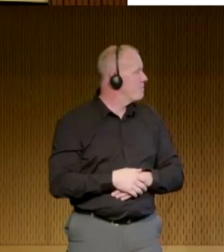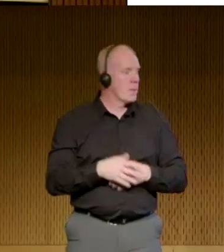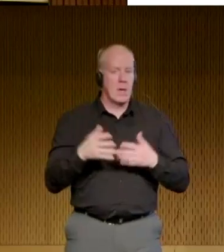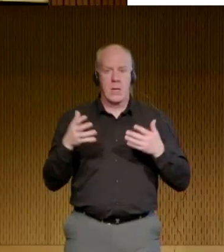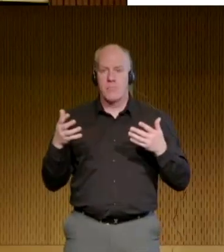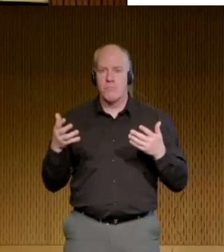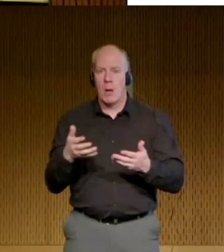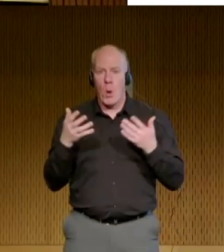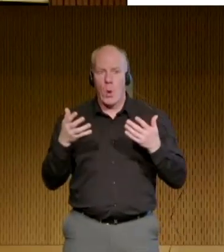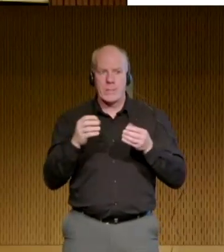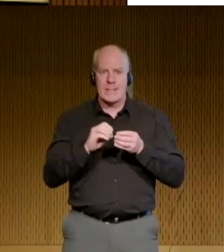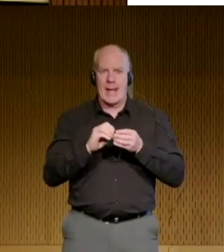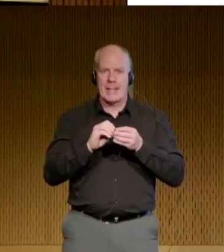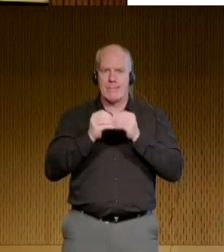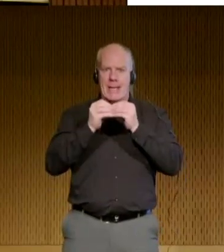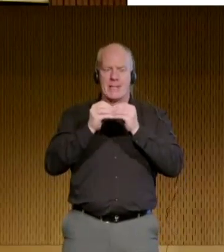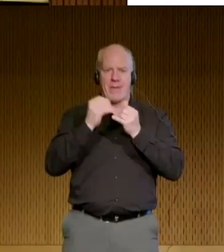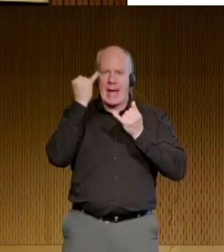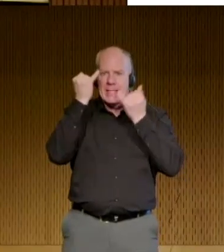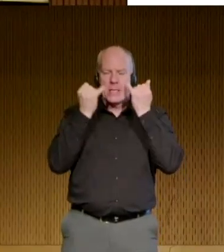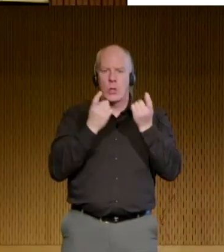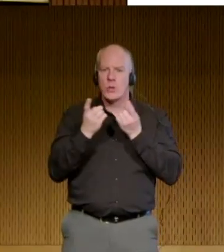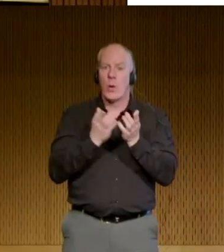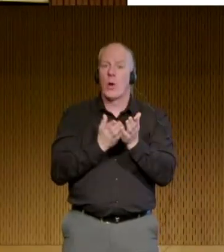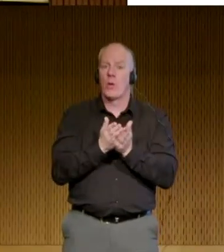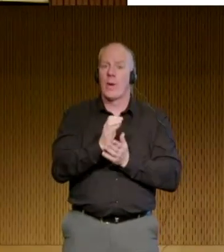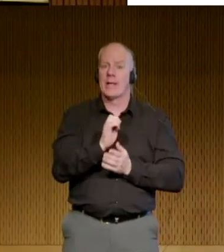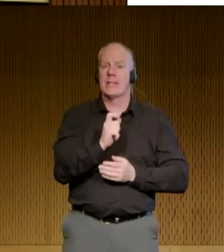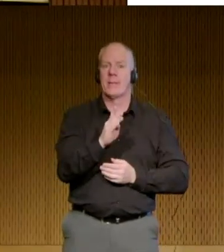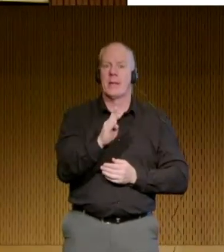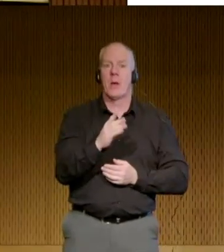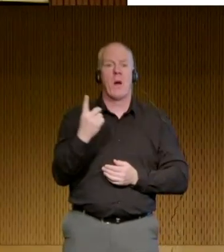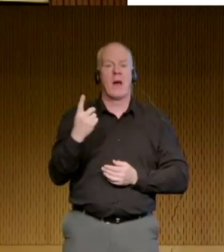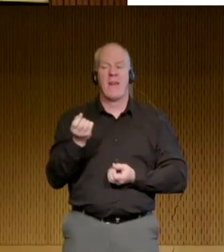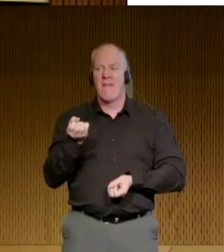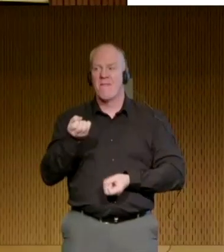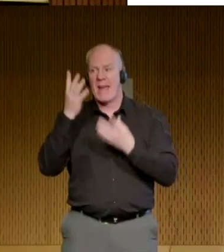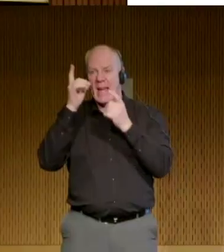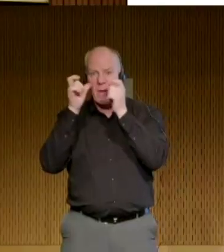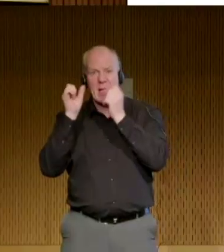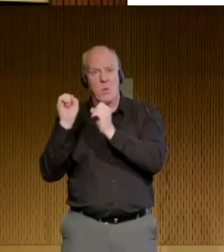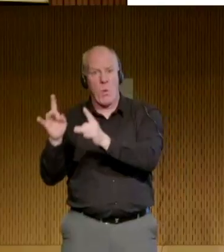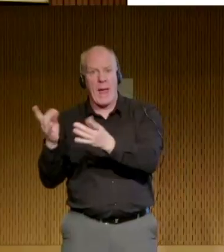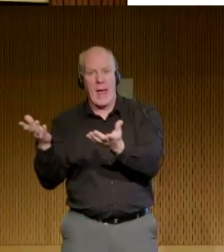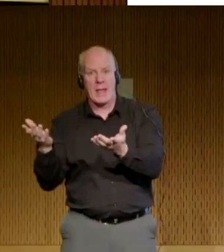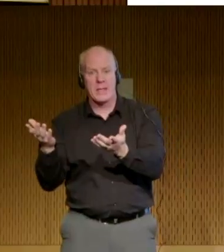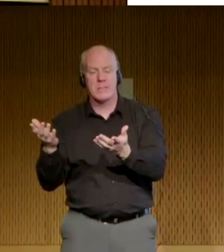that we have done within our ETB. One of them is "forget your glasses? no problem". So you can